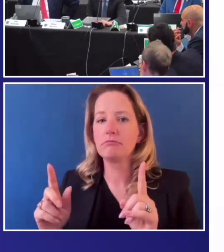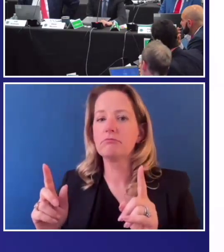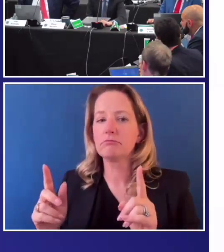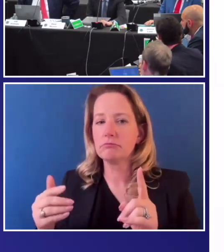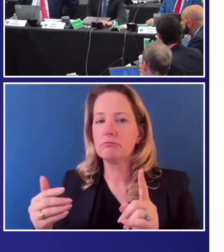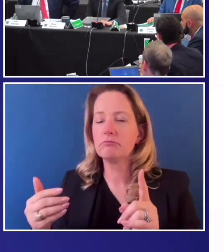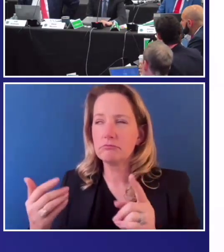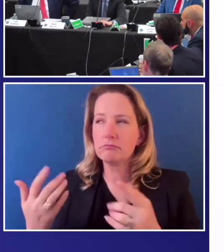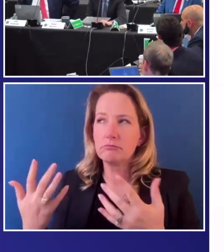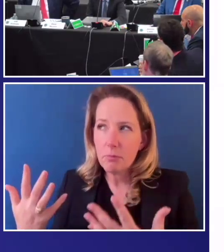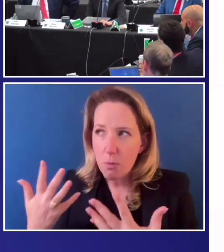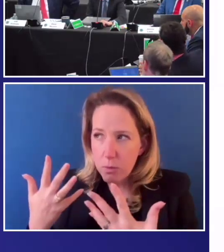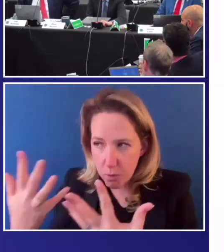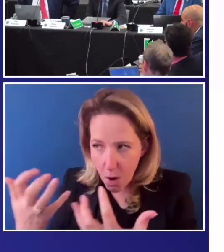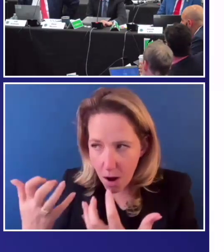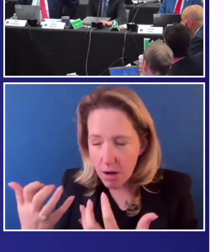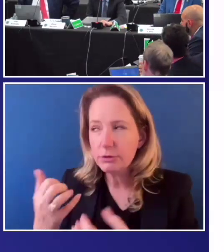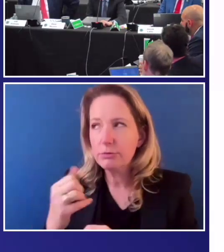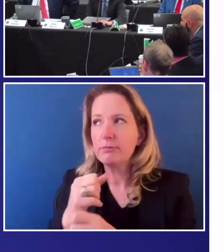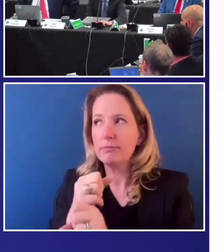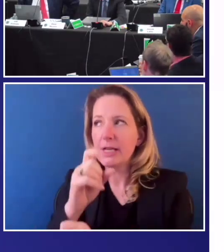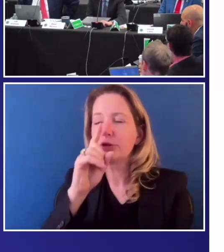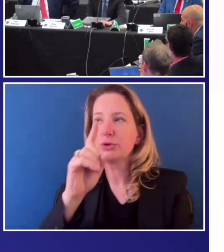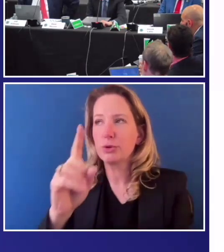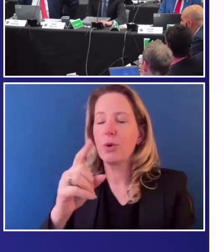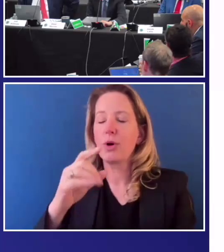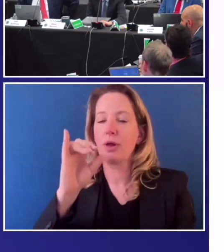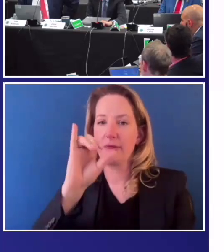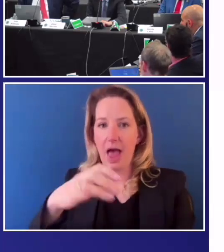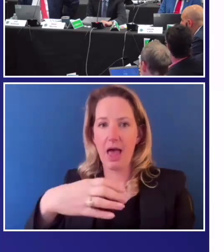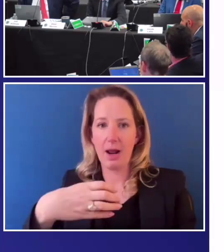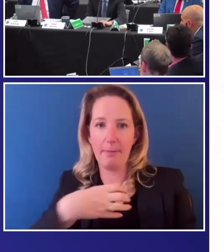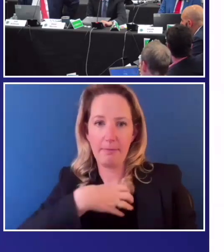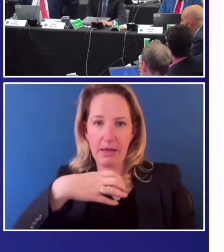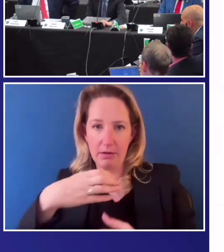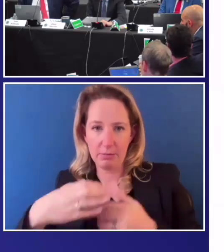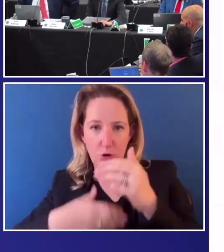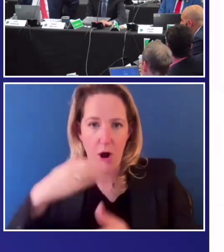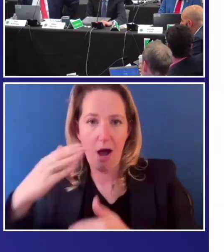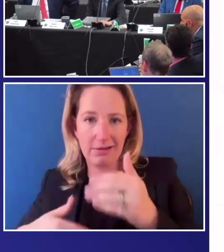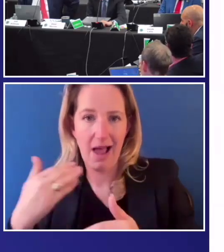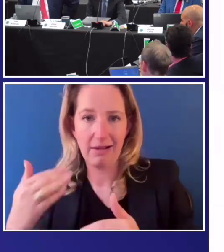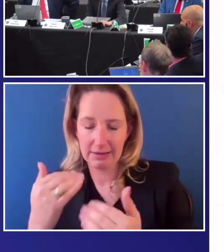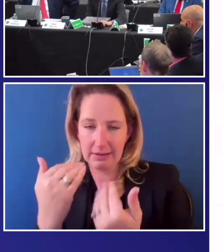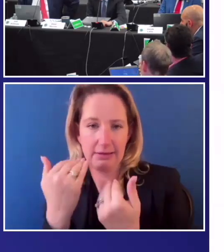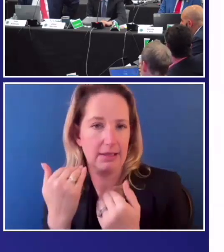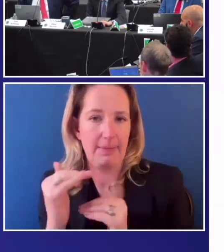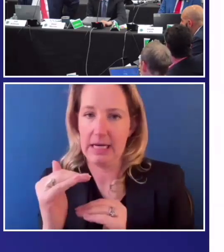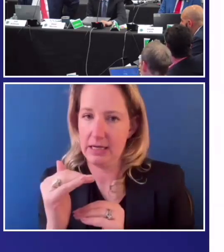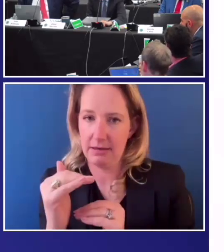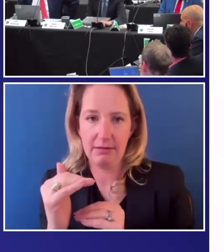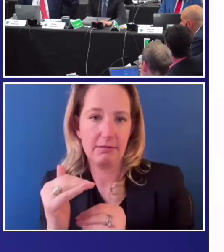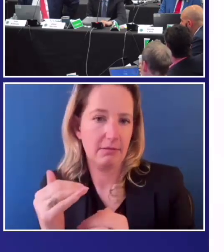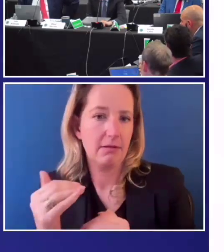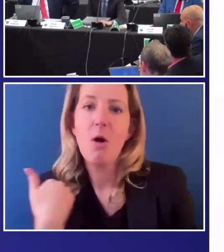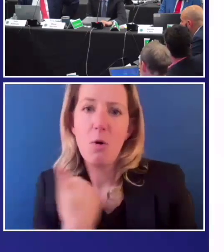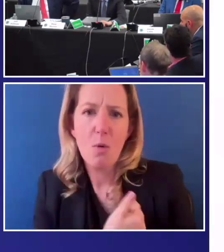process relatively limited to the data that that we're, that we're establishing. But we will entertain other proposals